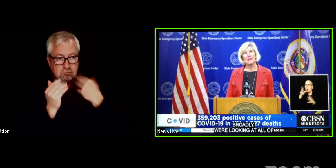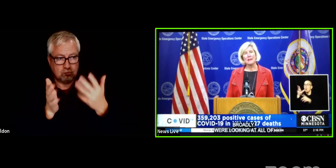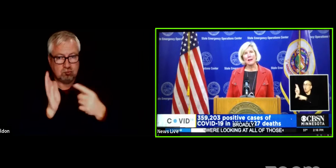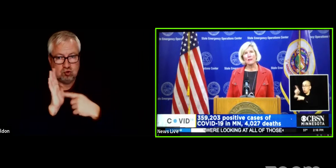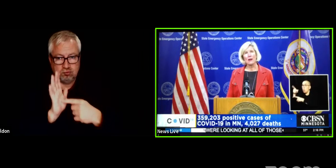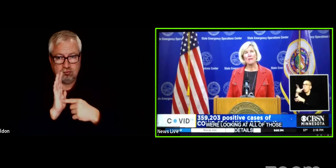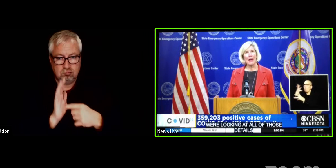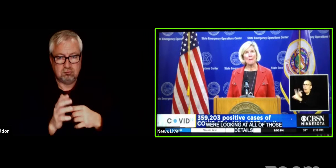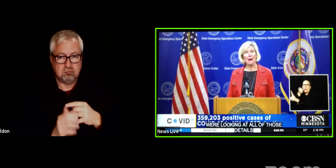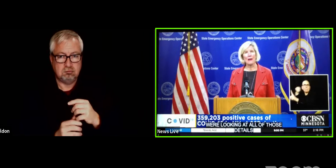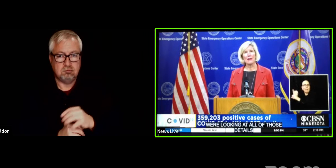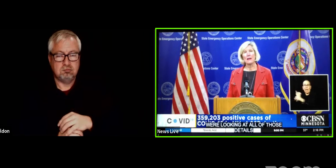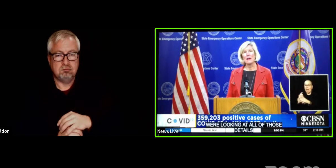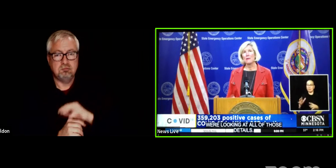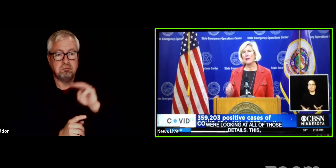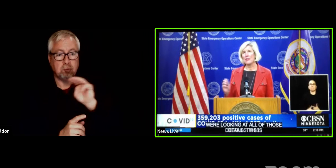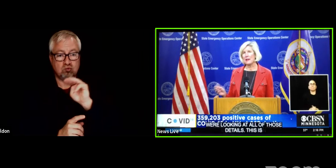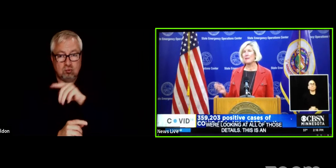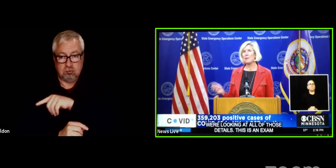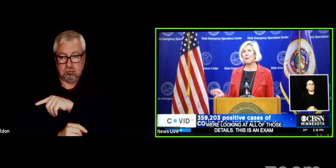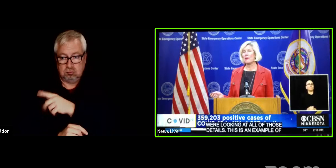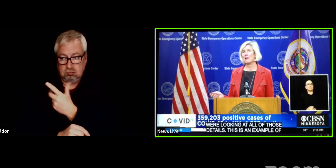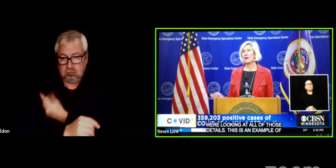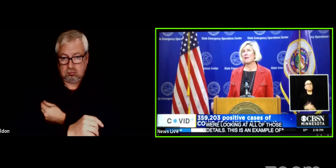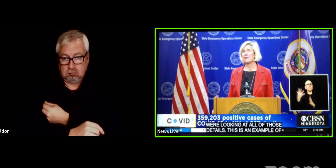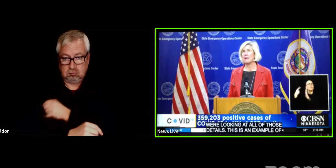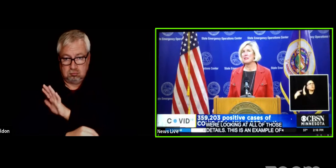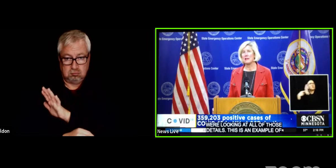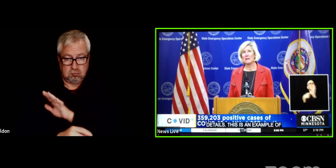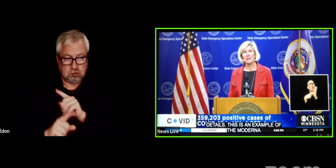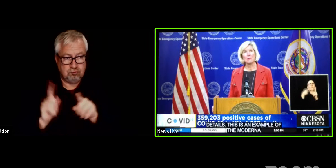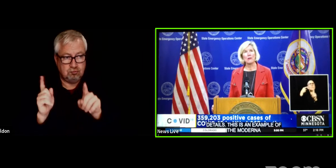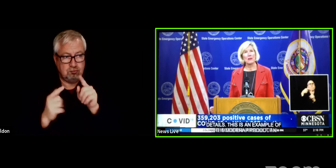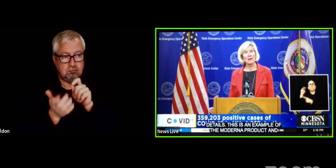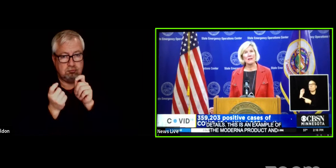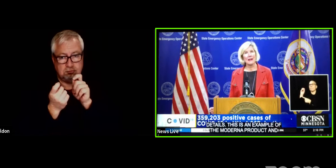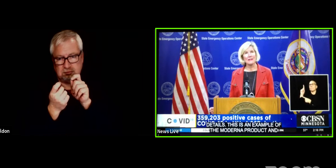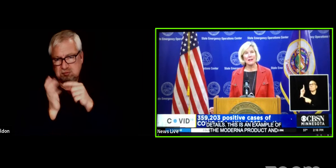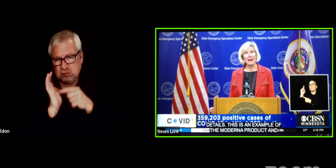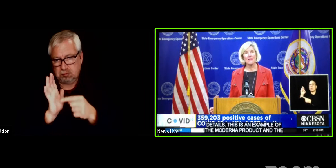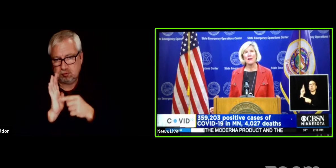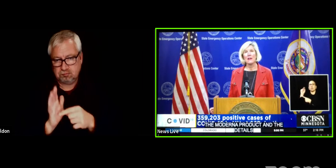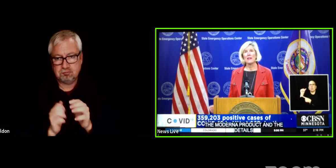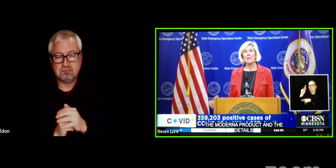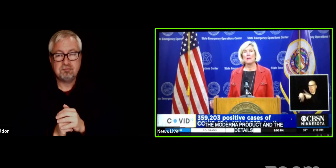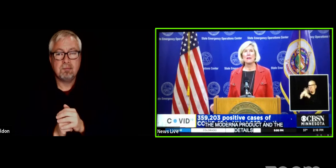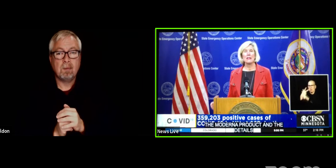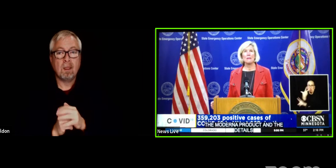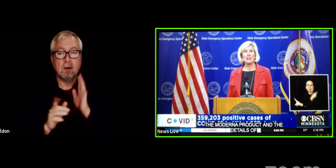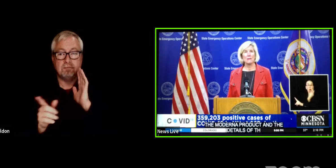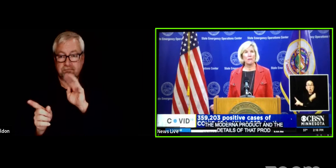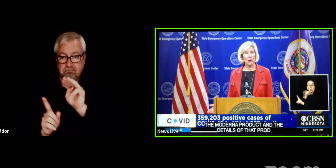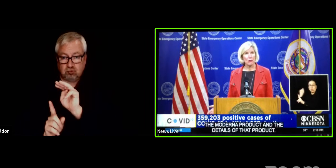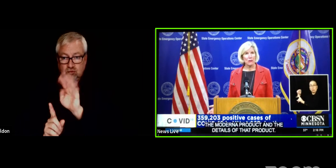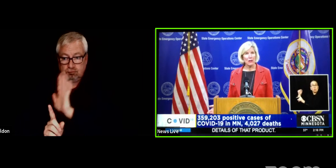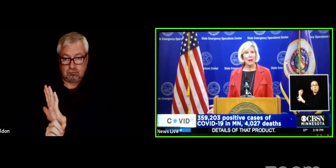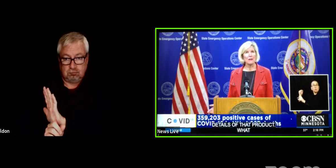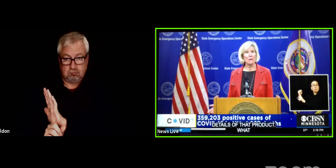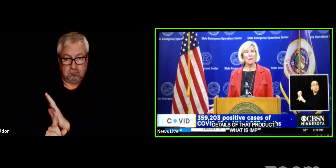DETAILS OF THAT PRODUCTS. WHAT I THINK IS IMPORTANT AND THE GOVERNOR MENTIONED THIS IS MODERNA DOES HAVE THE ABILITY TO BE SHIPPED AT FROZEN AT WHAT